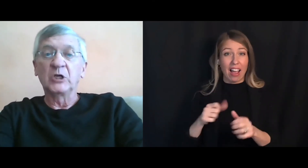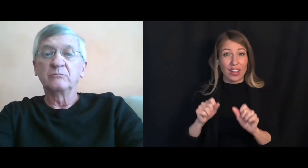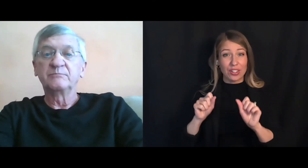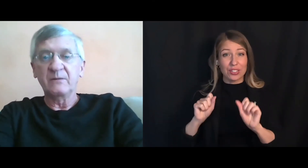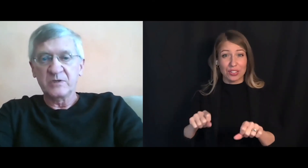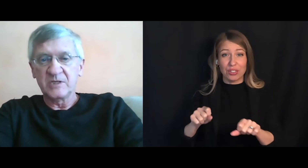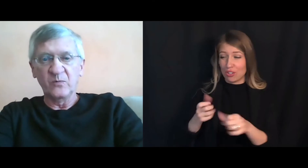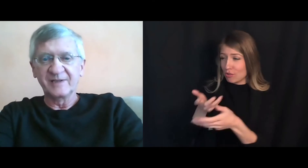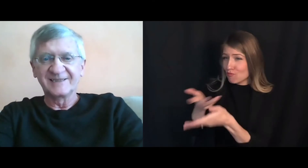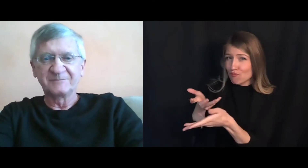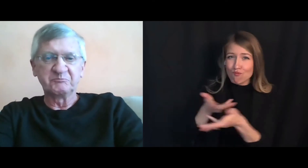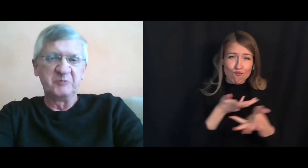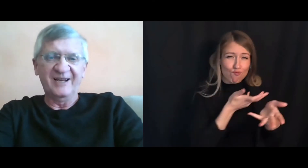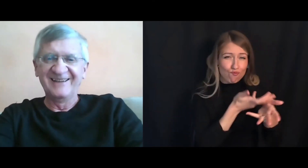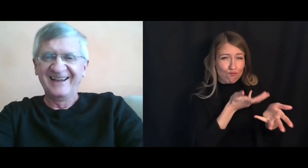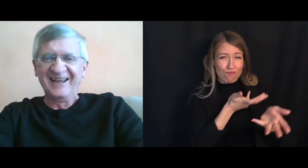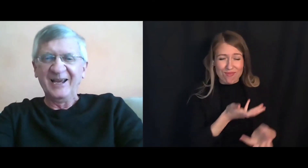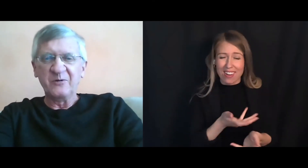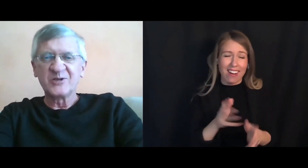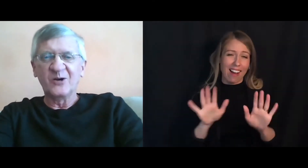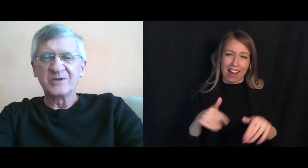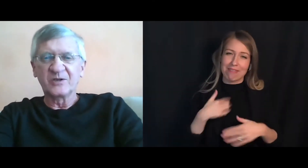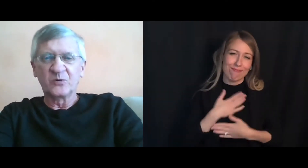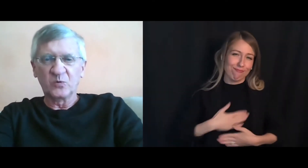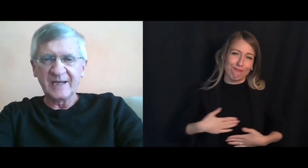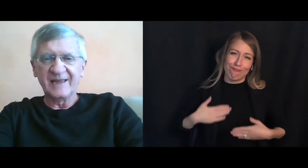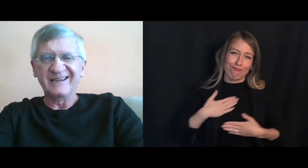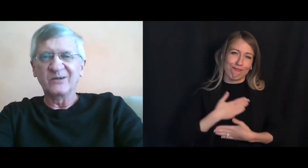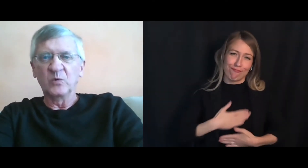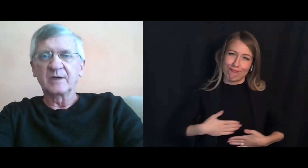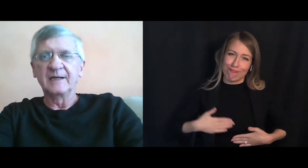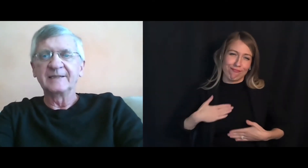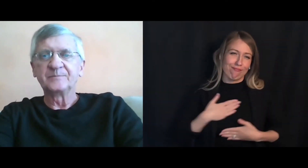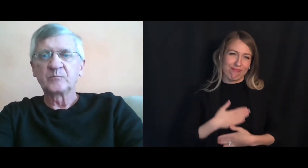So it was always a great thing to work on.